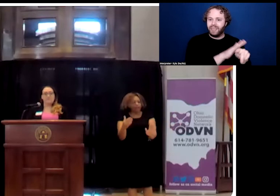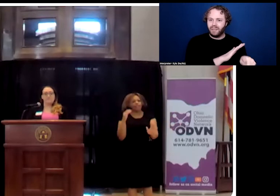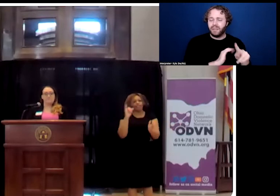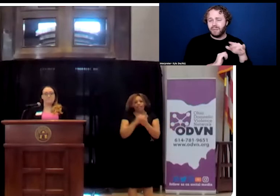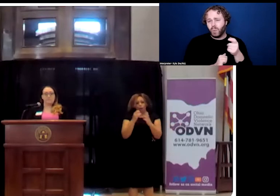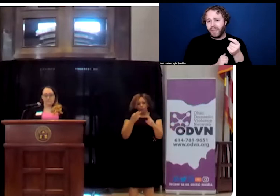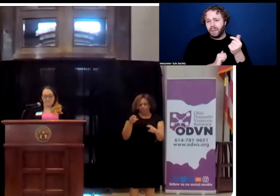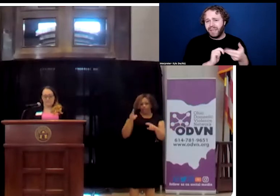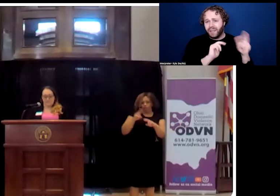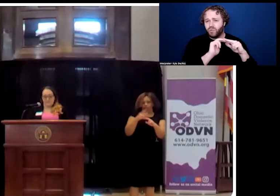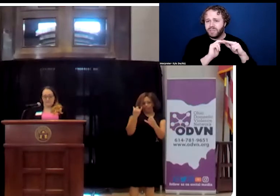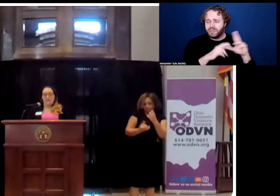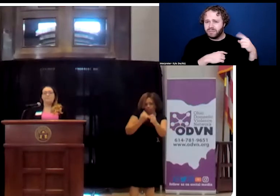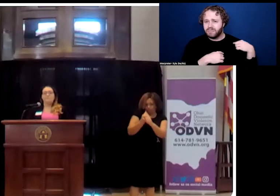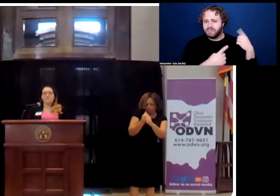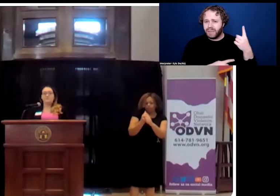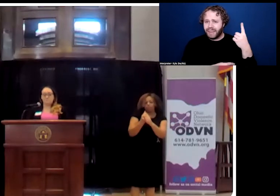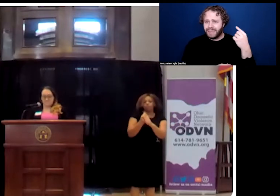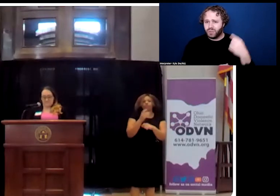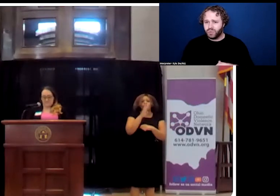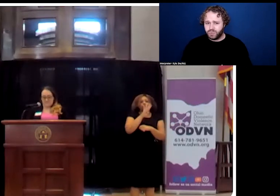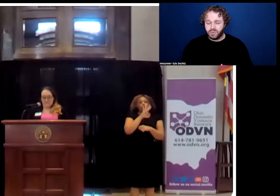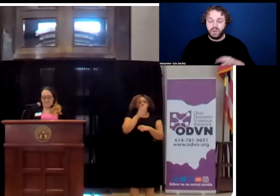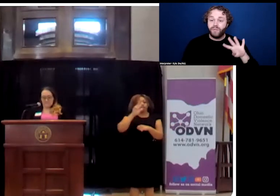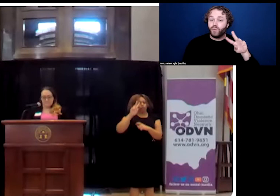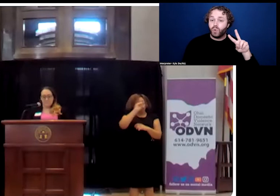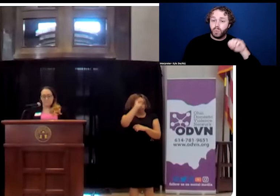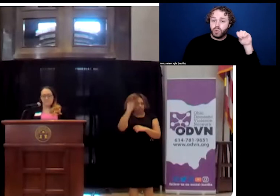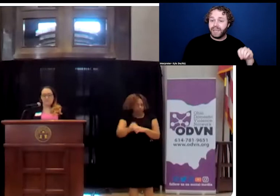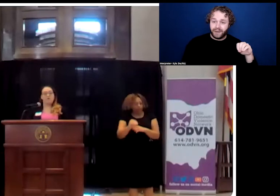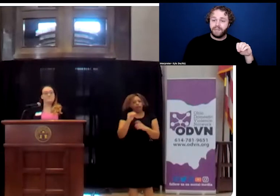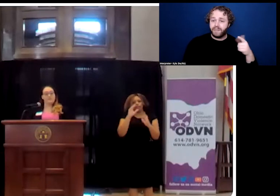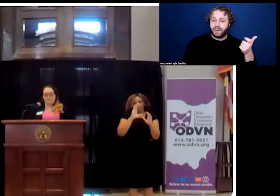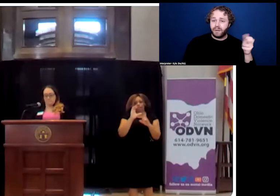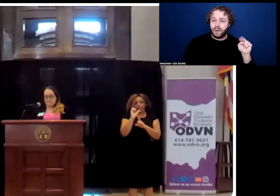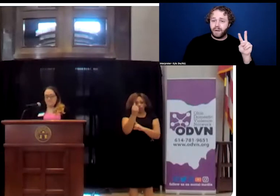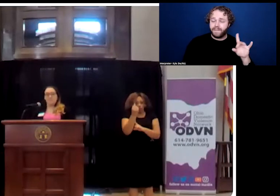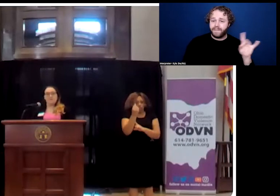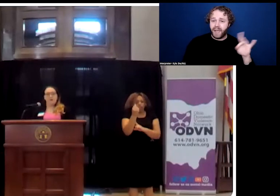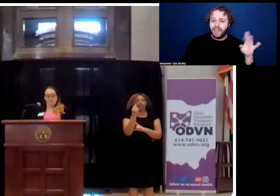this reporting period. In 42% of these cases, the perpetrator also killed themselves with a gun.